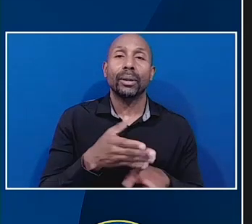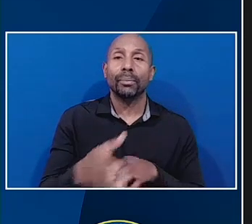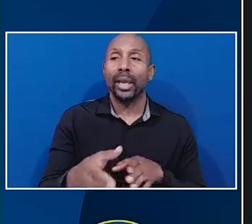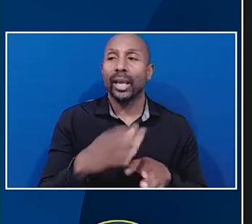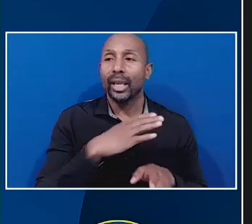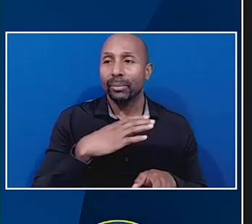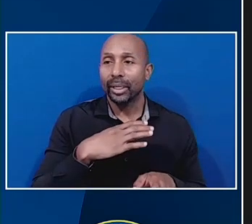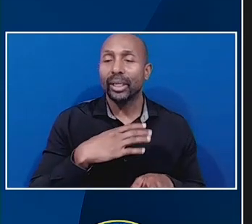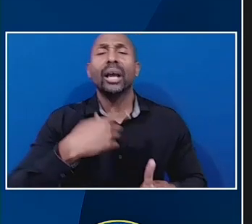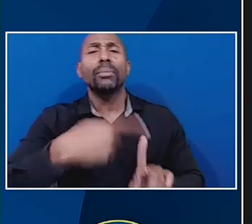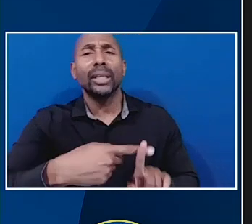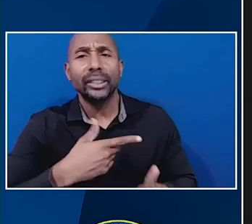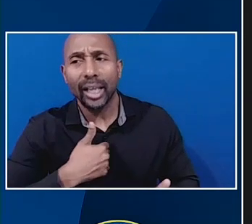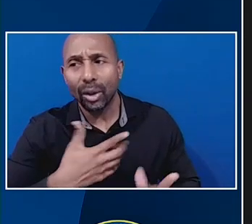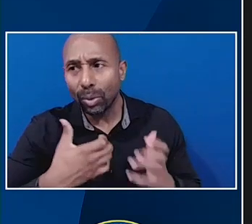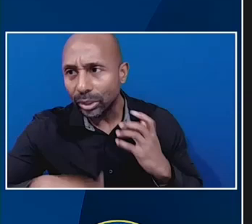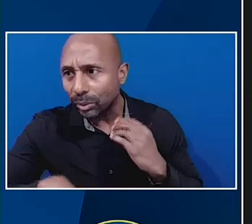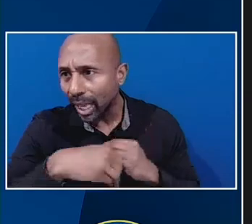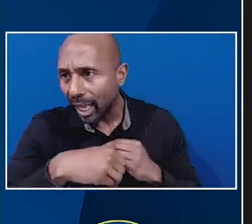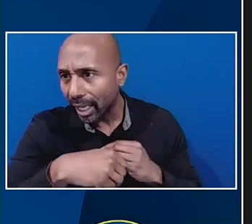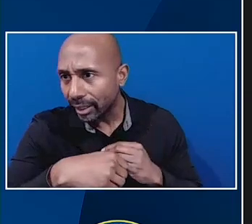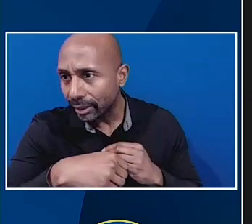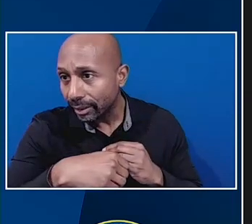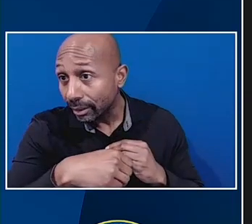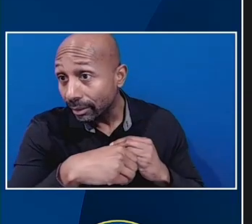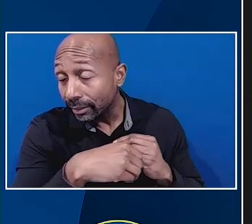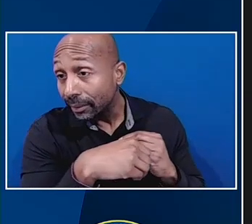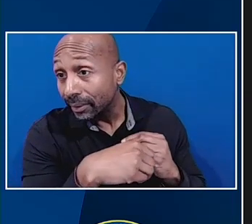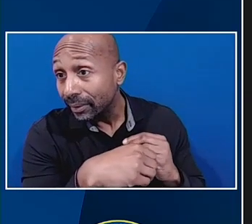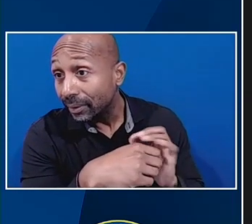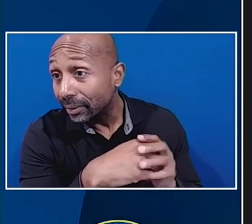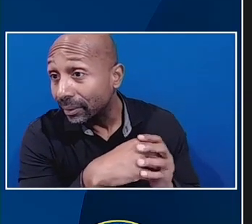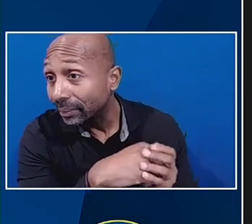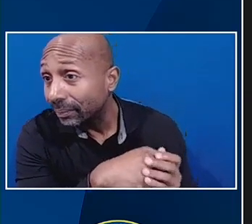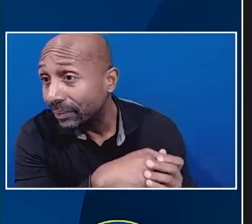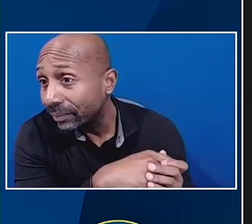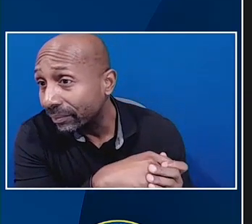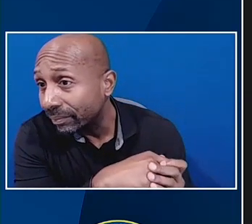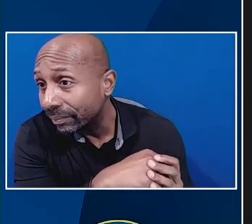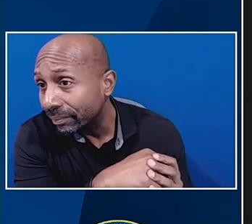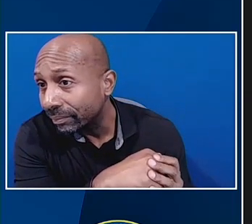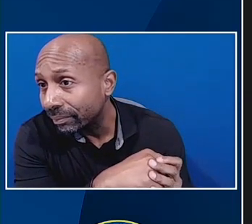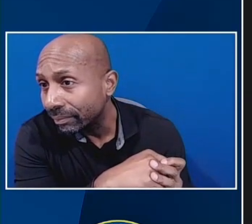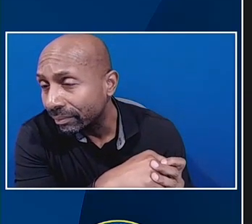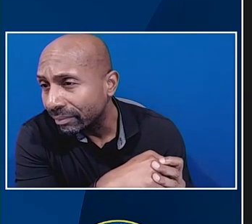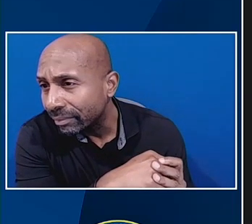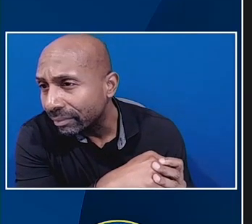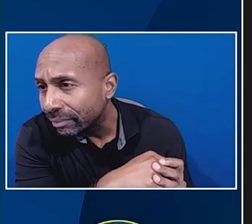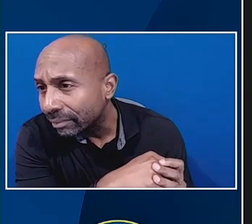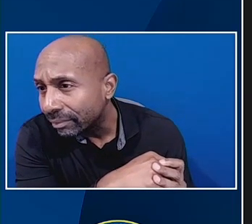that, you know, when we come back, in the final session, hopefully, some of the items we've discussed, obviously, I think